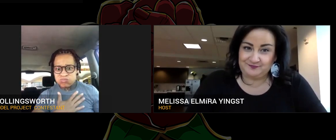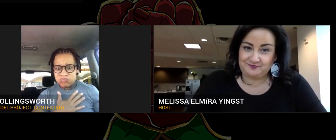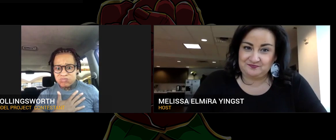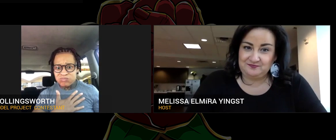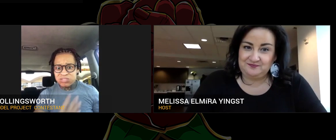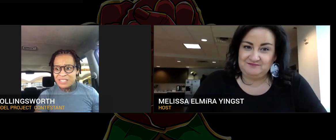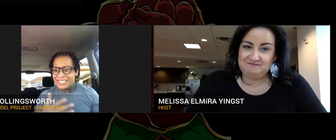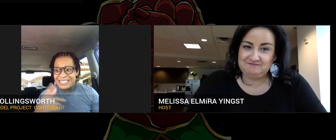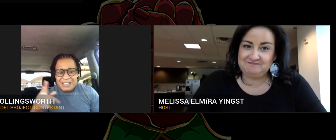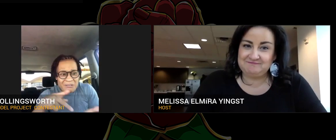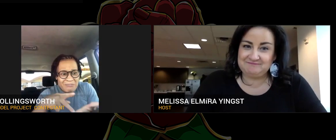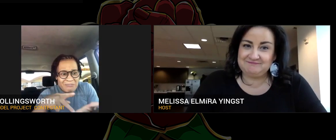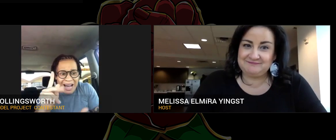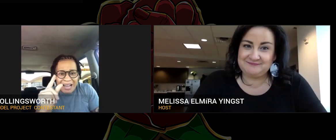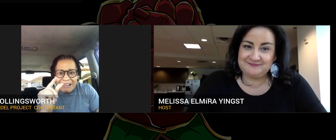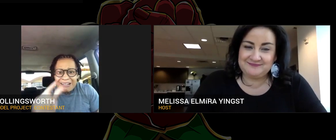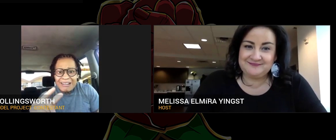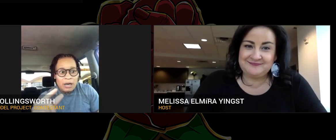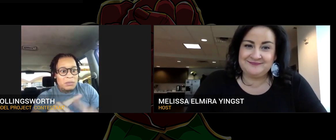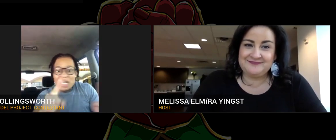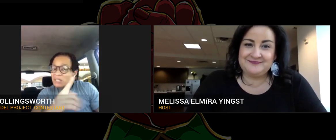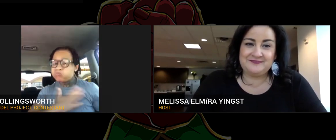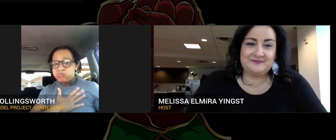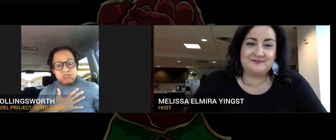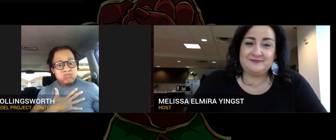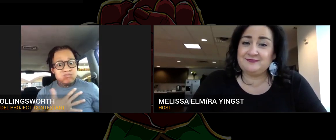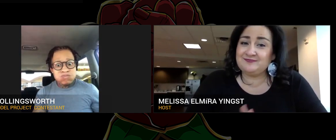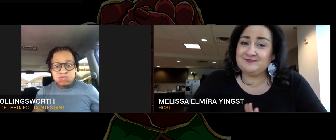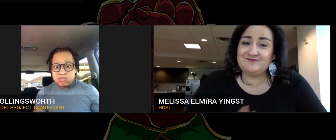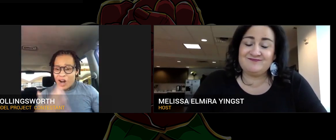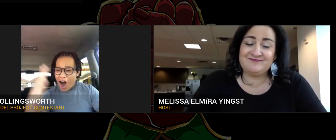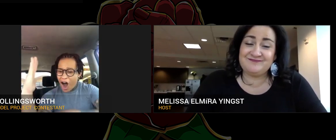they were willing to pay for little, but they were willing!